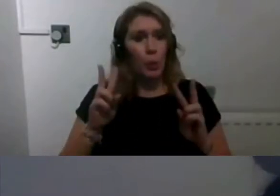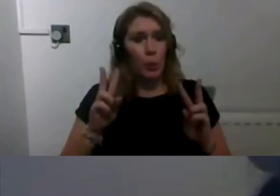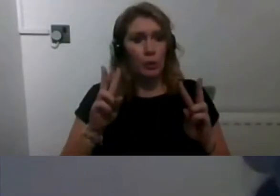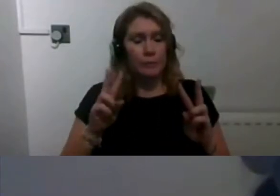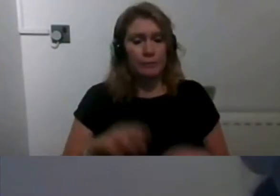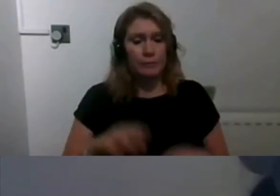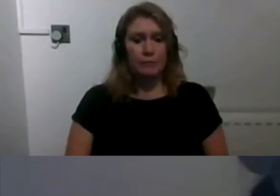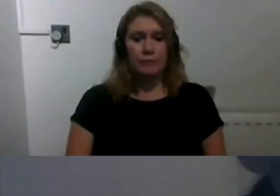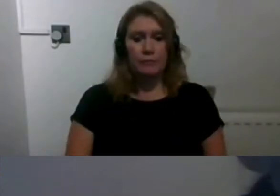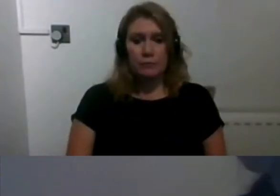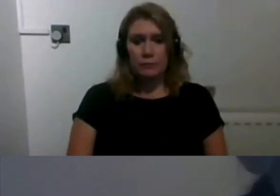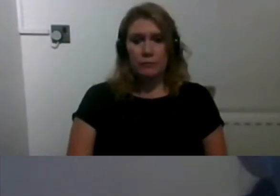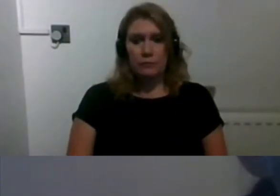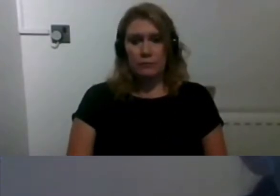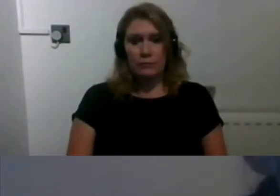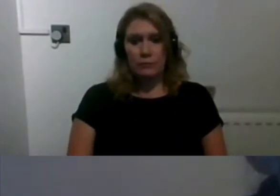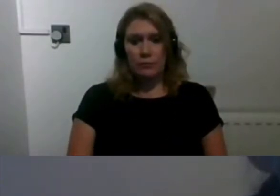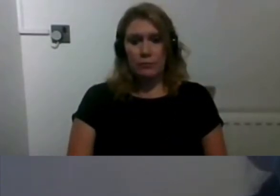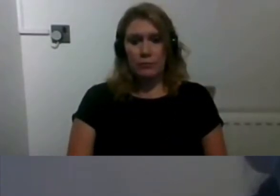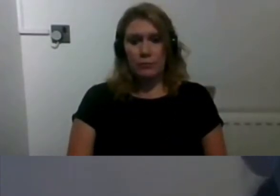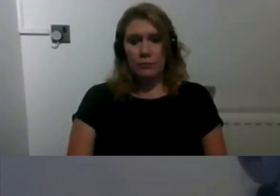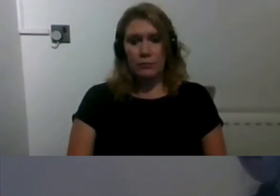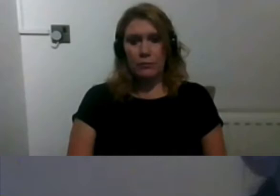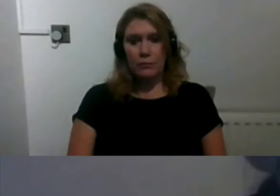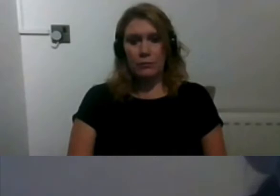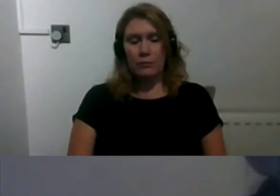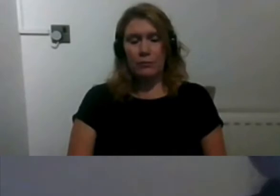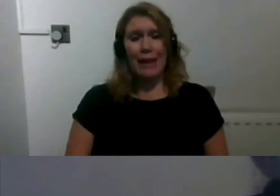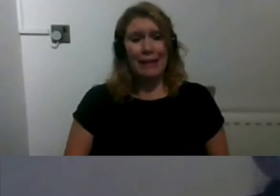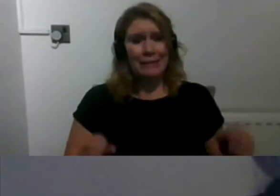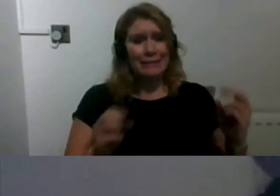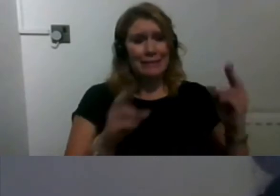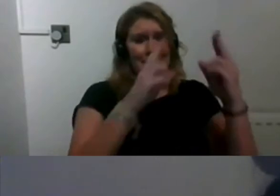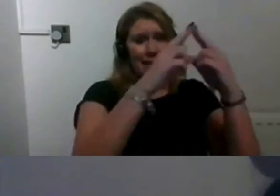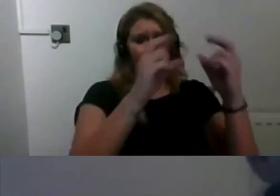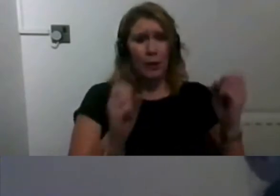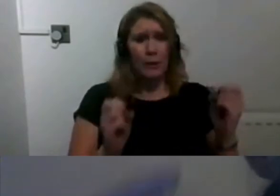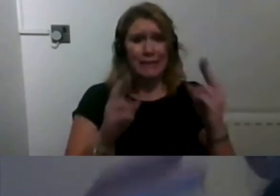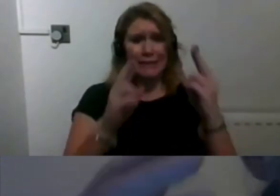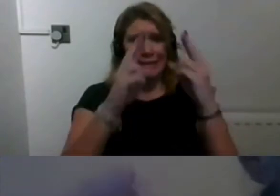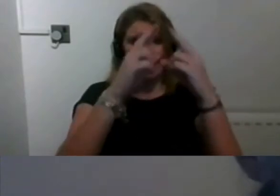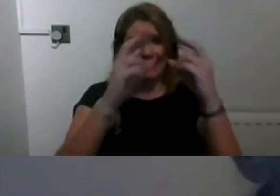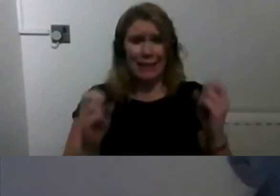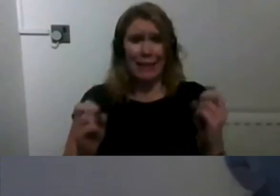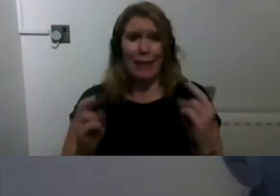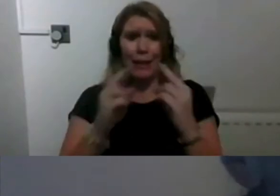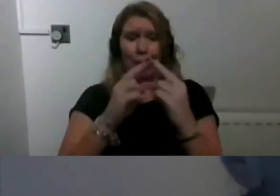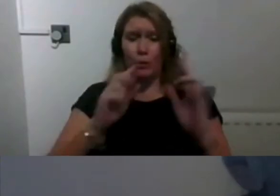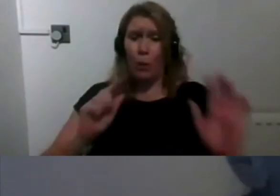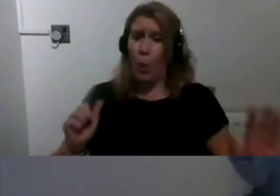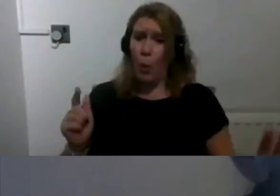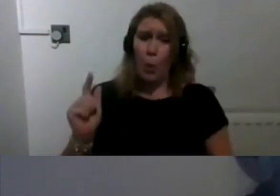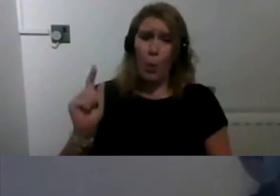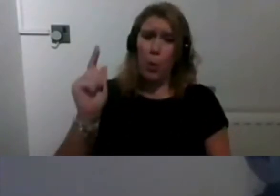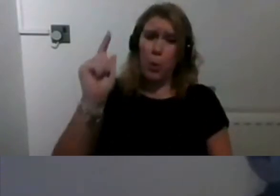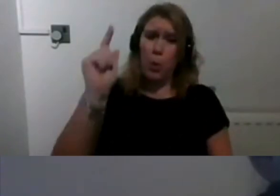this is what I felt and saw. Towers and steeples. Touch and rise.